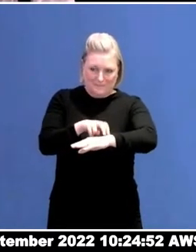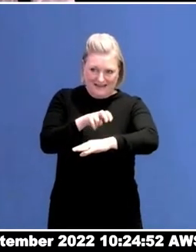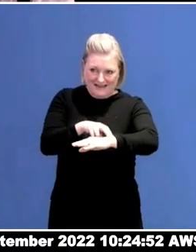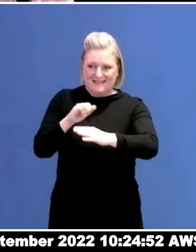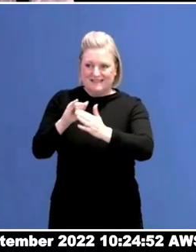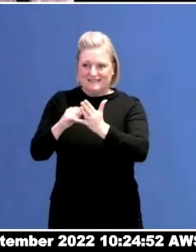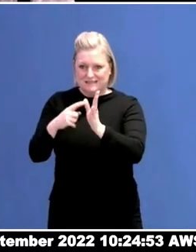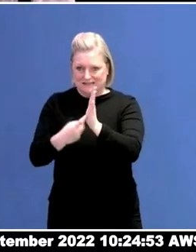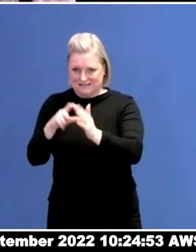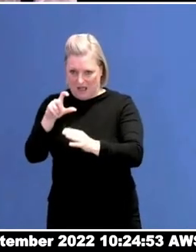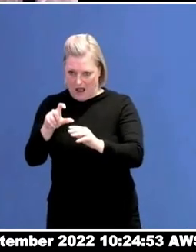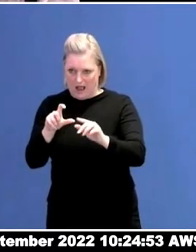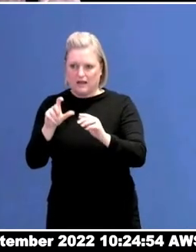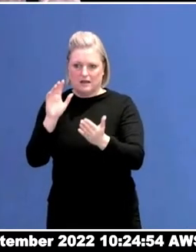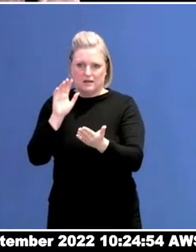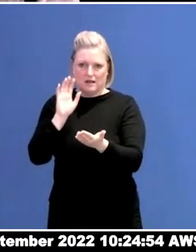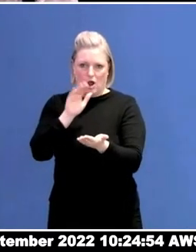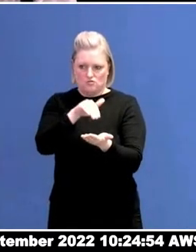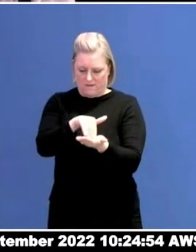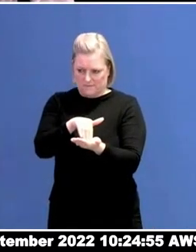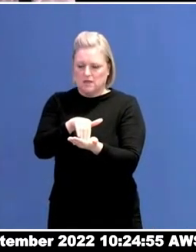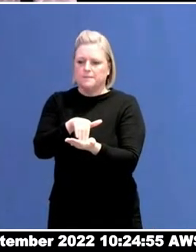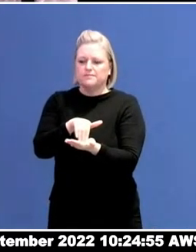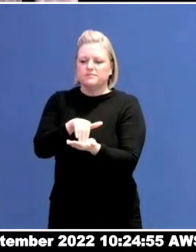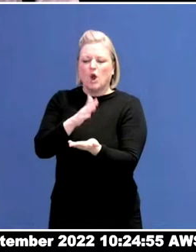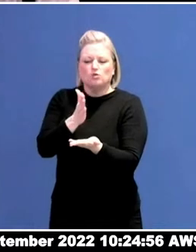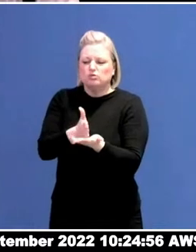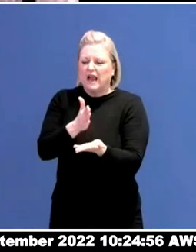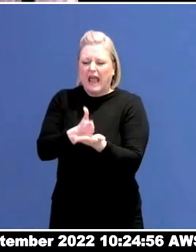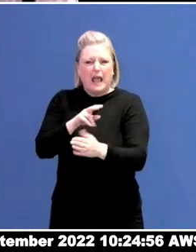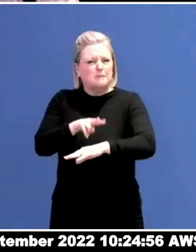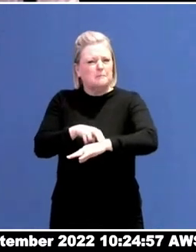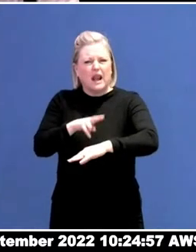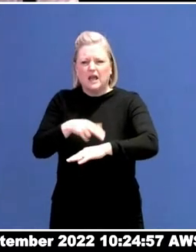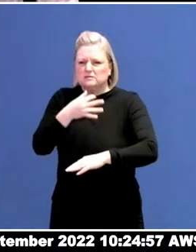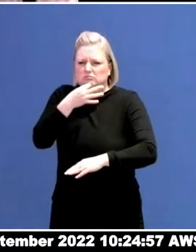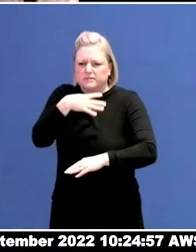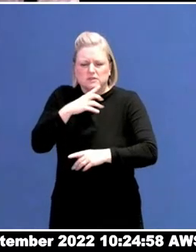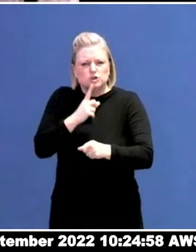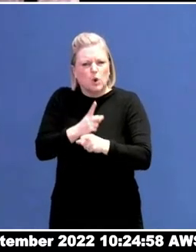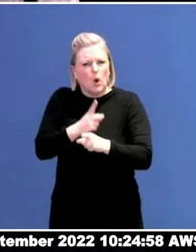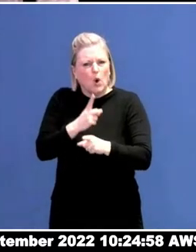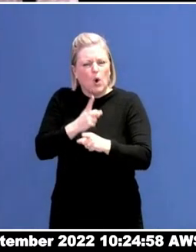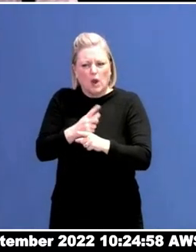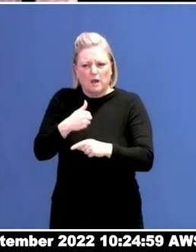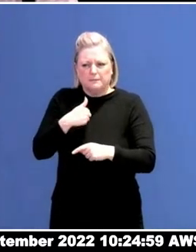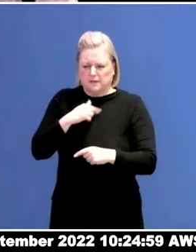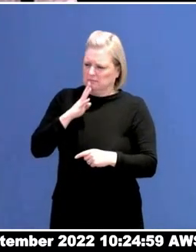little communication from the police as to what their involvement would be, apart from